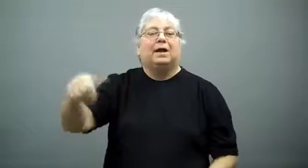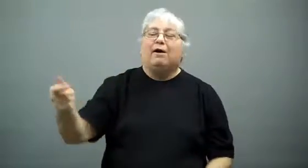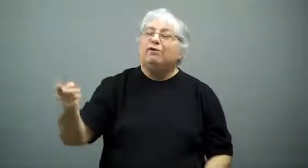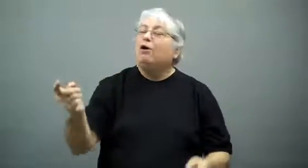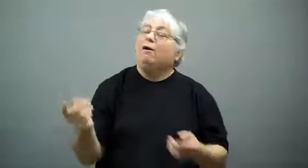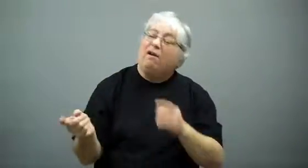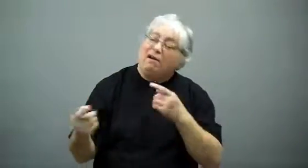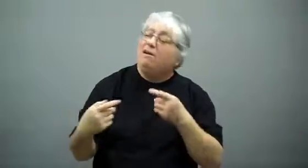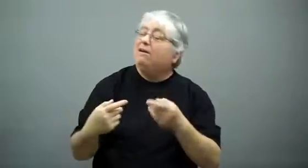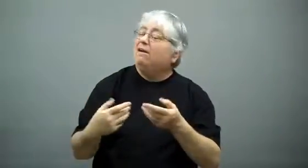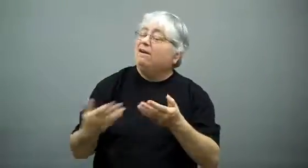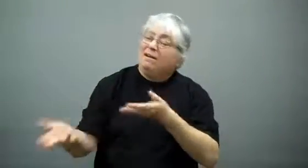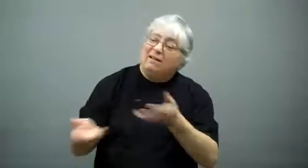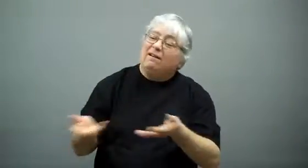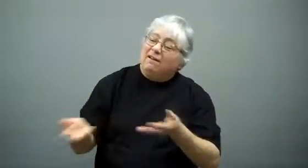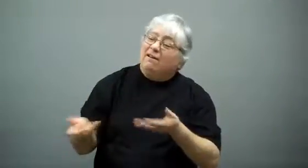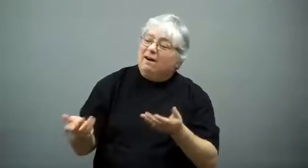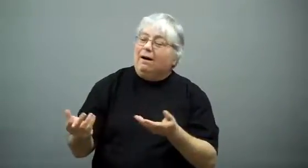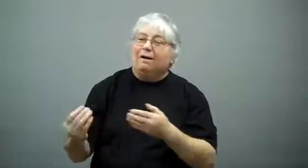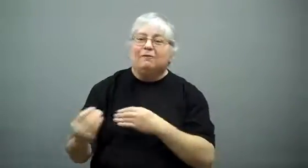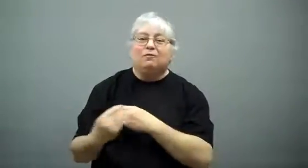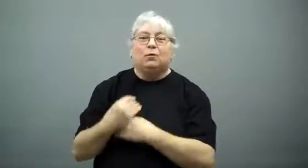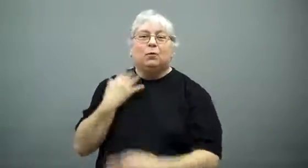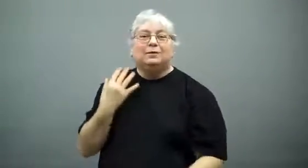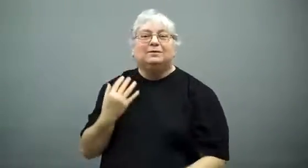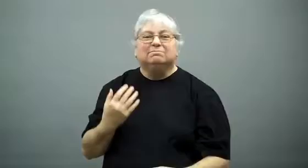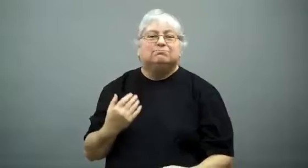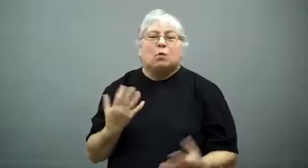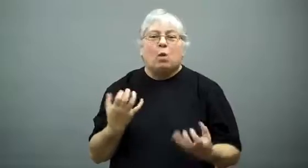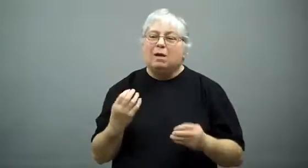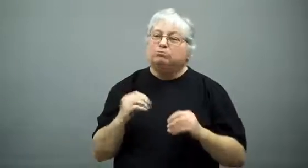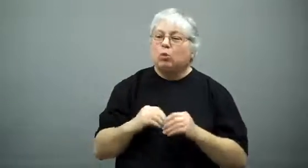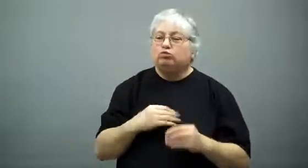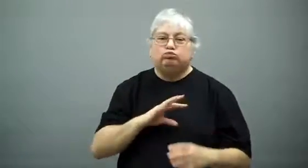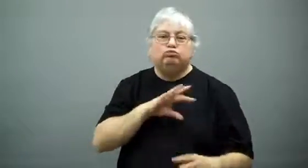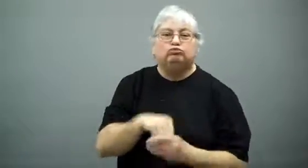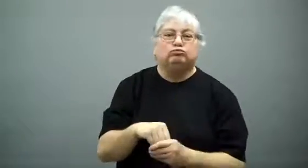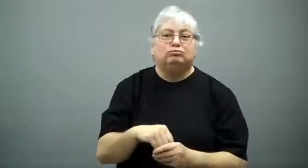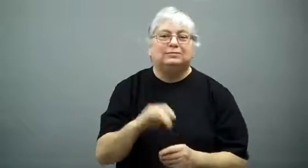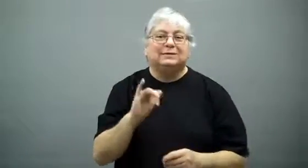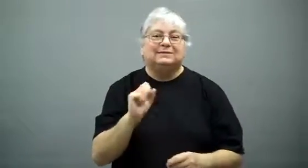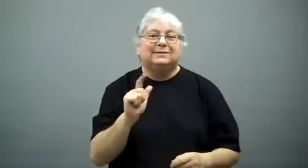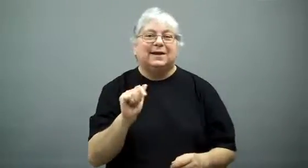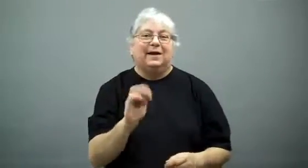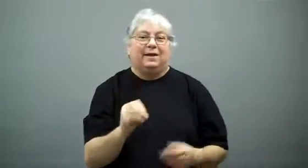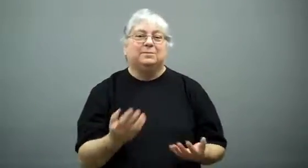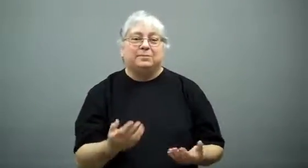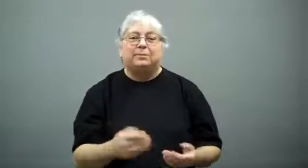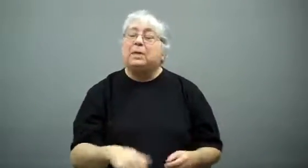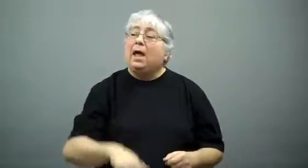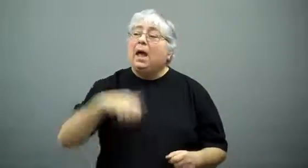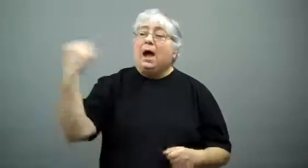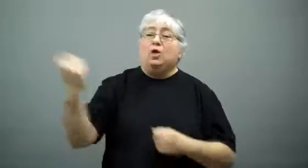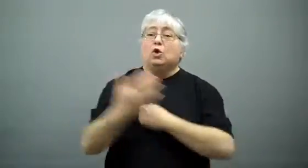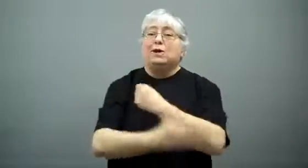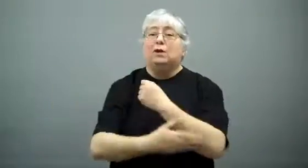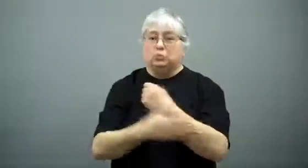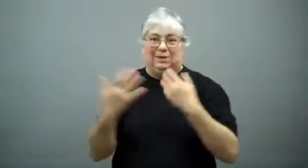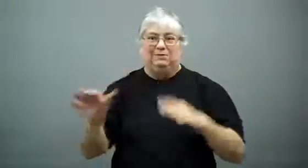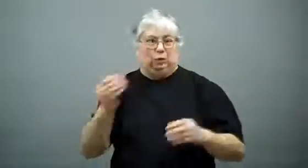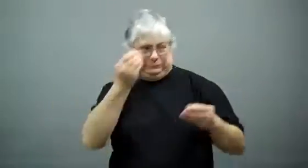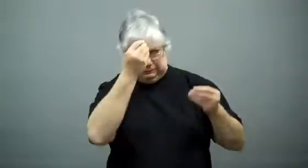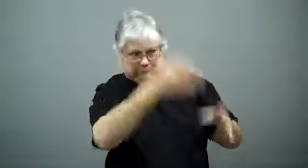That interaction apparently led him to want to become more involved in Islam.